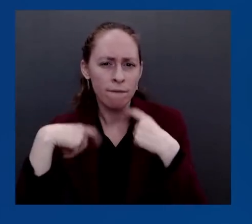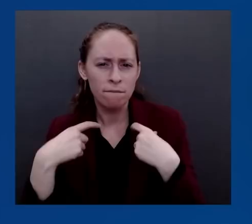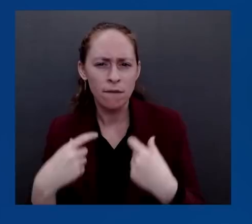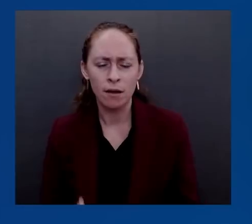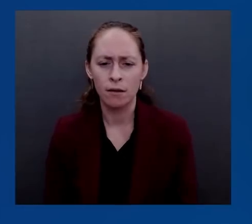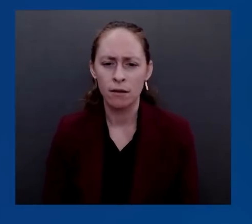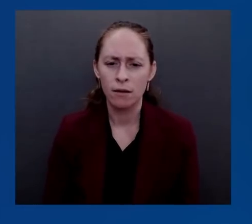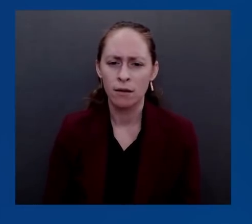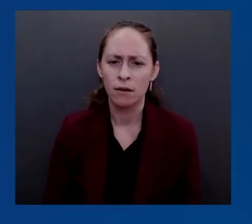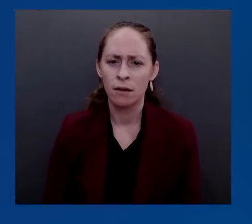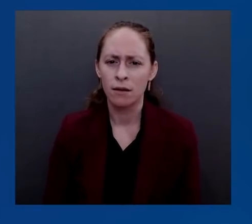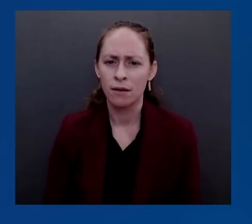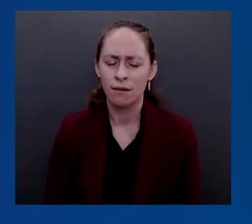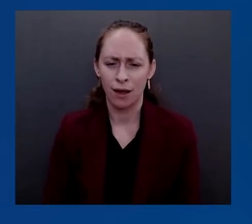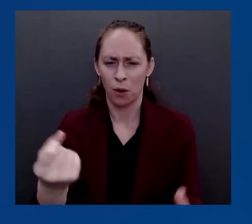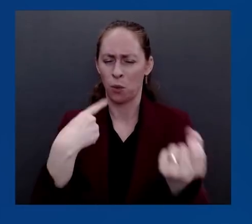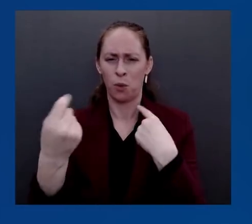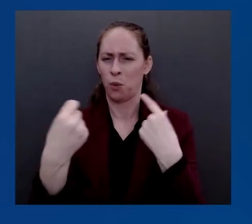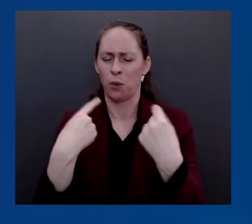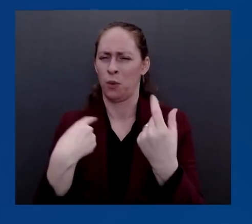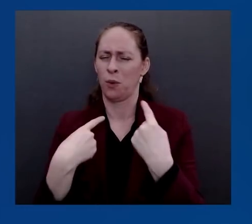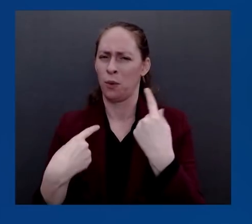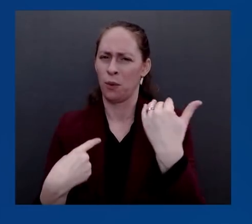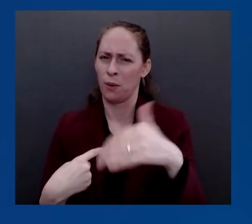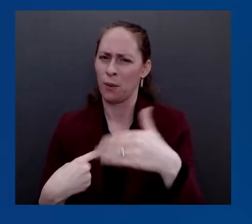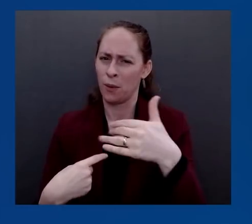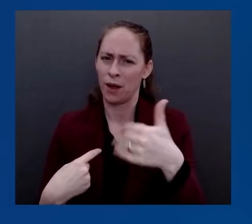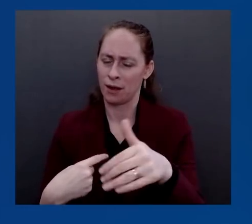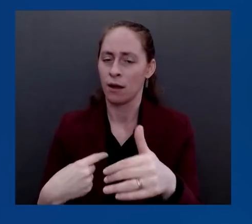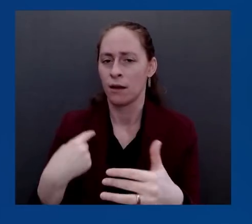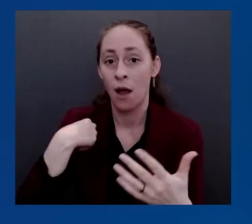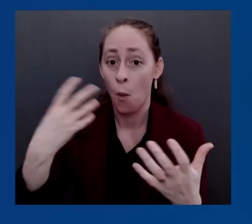by science and public health. Obviously, it's important to understand